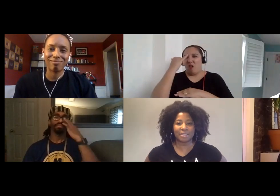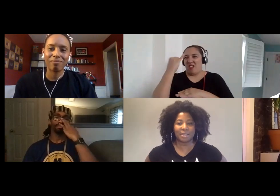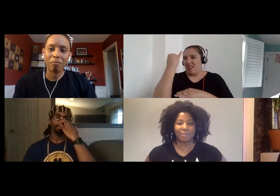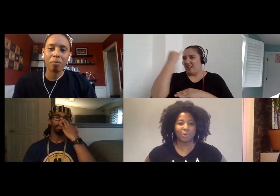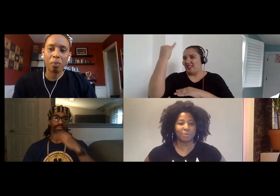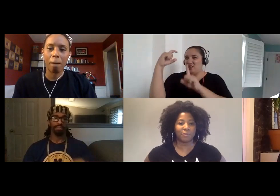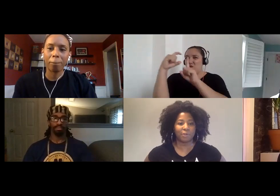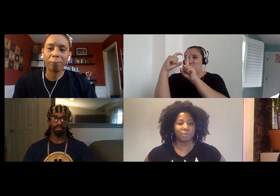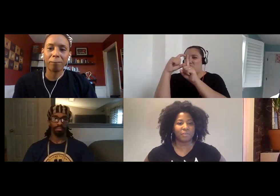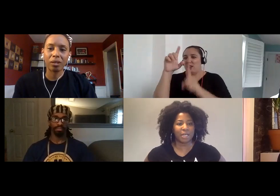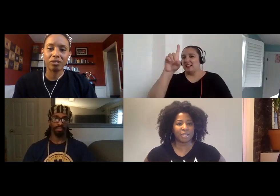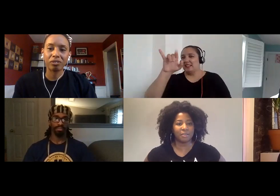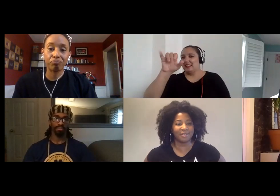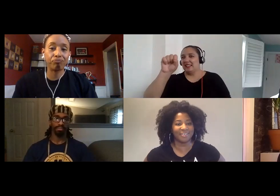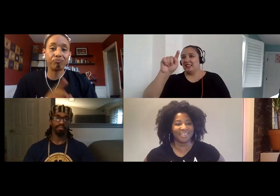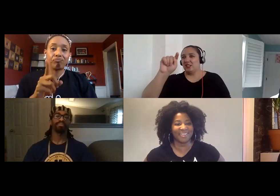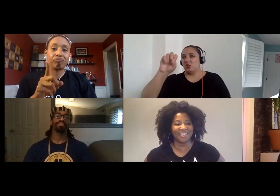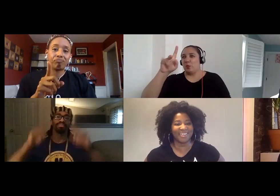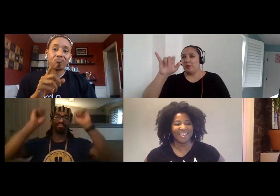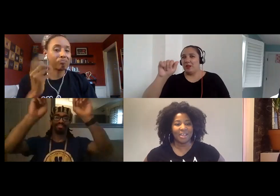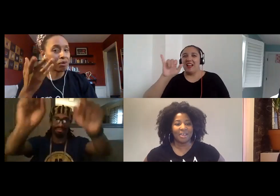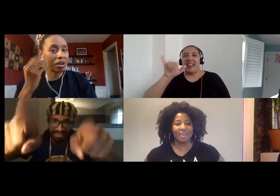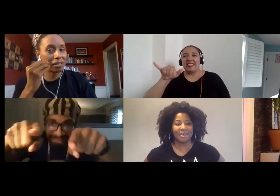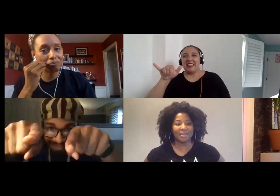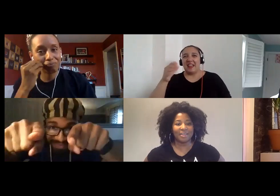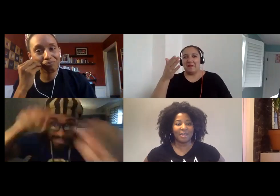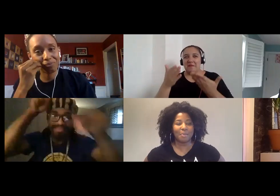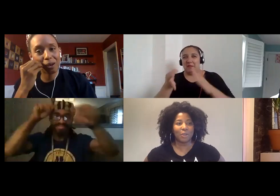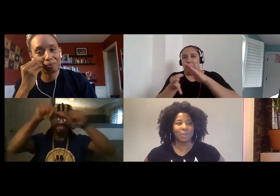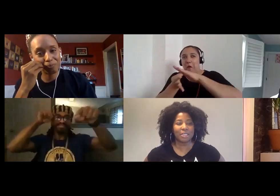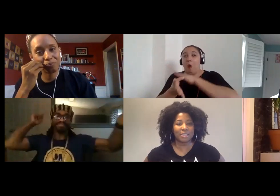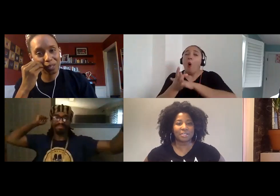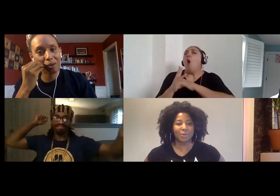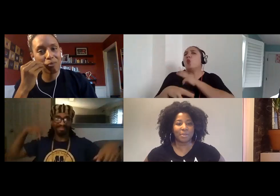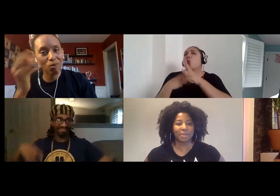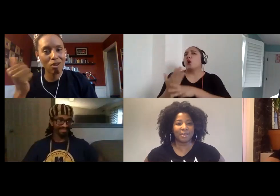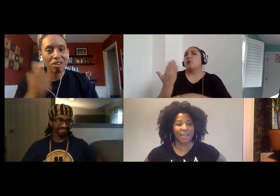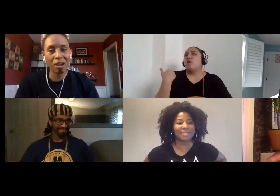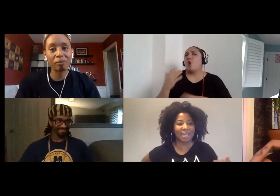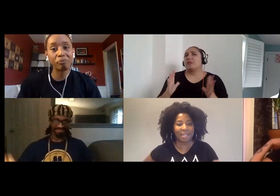that the world before was fine. And America is a dystopia. If we're using the definition.